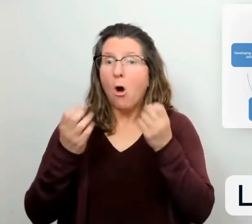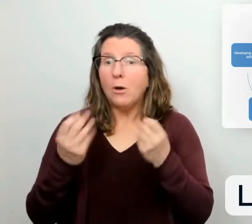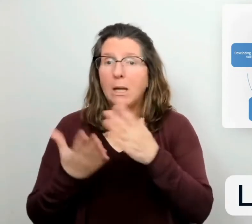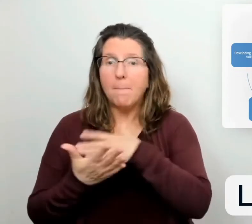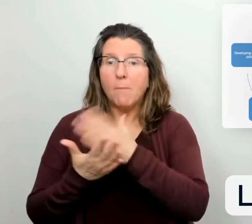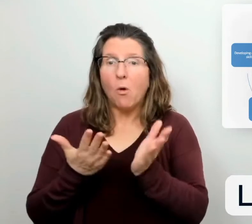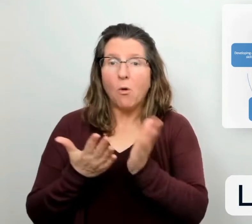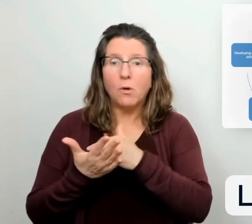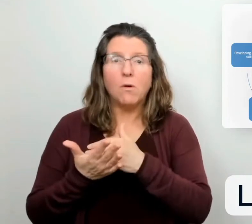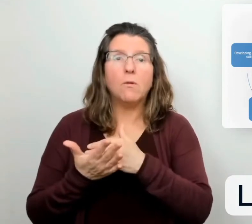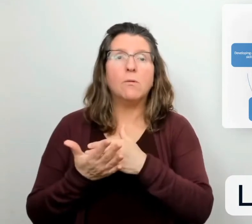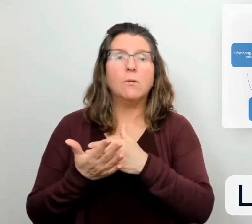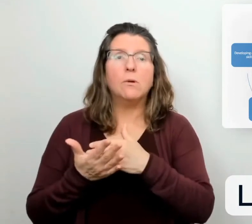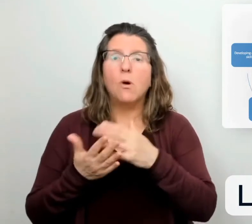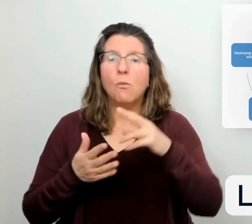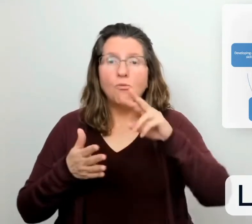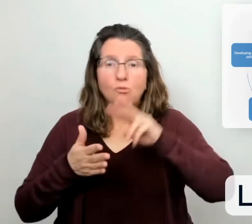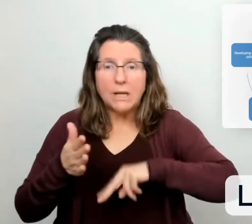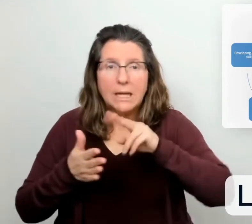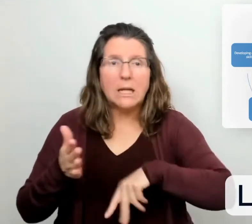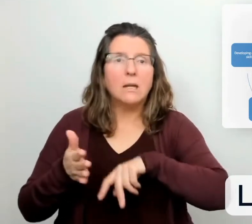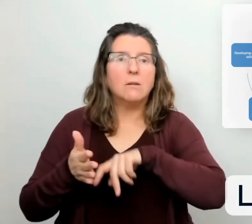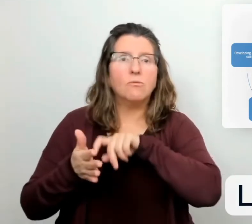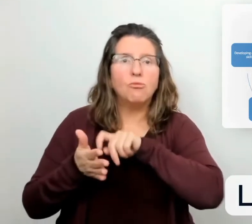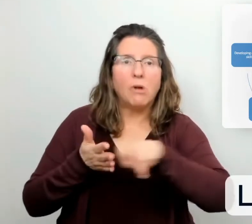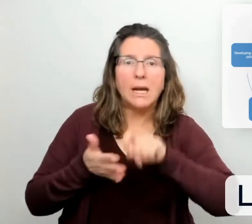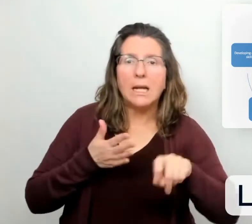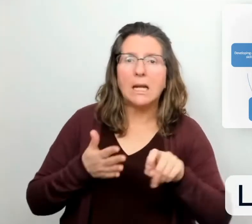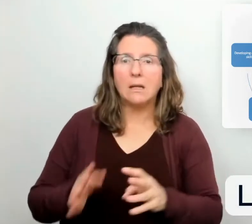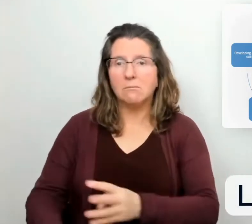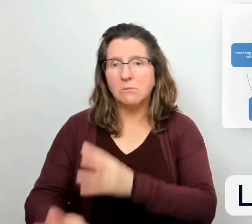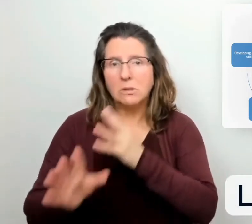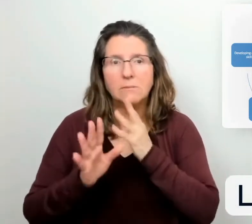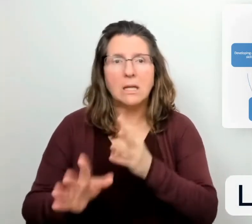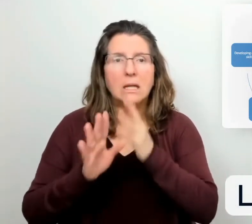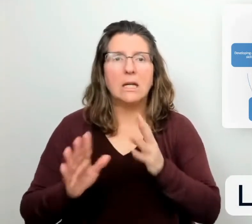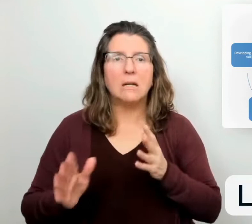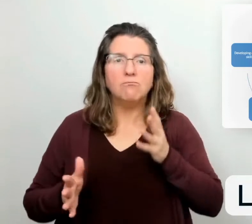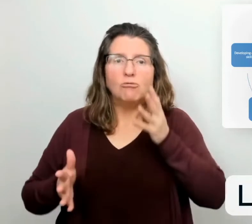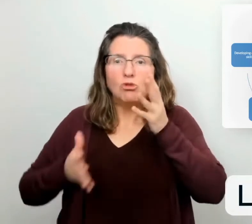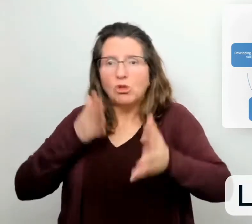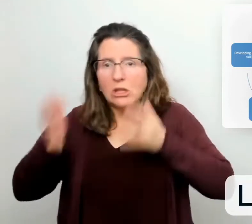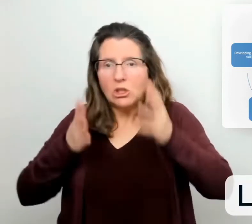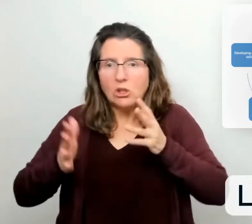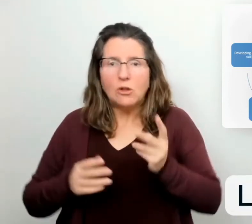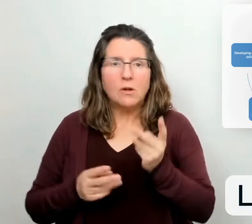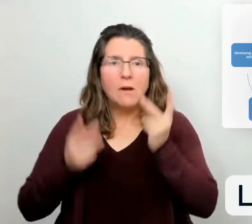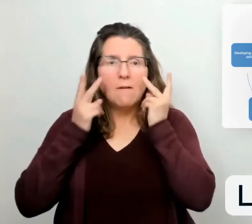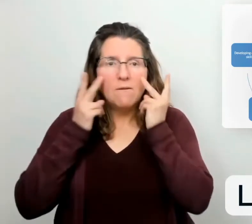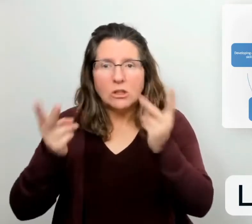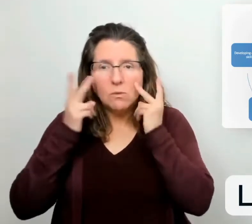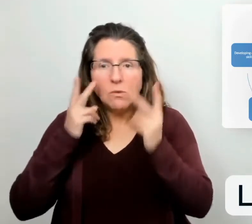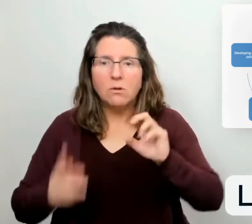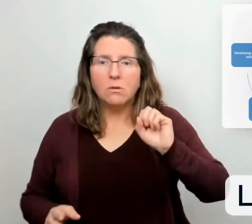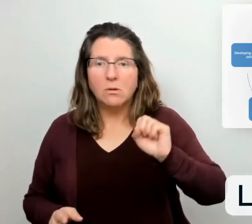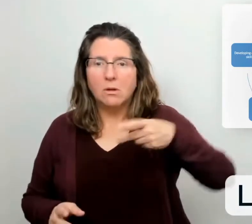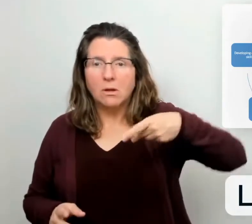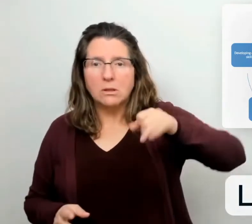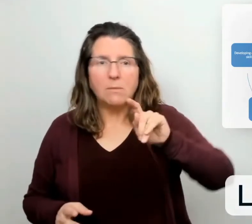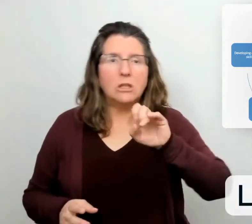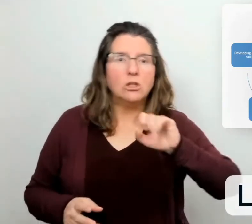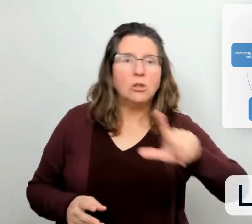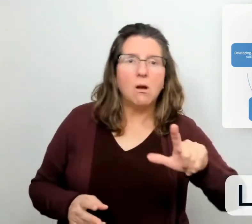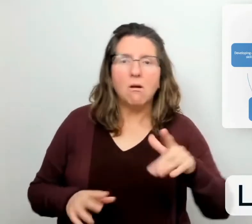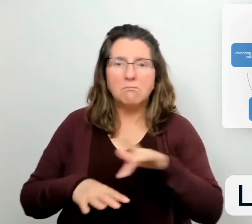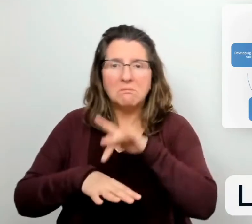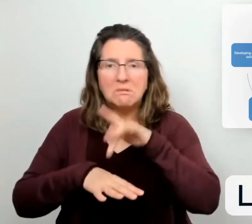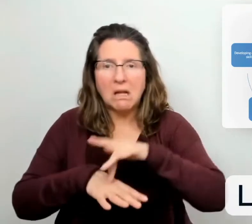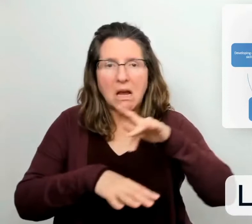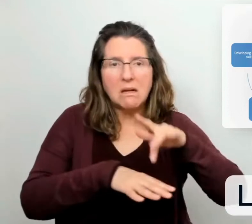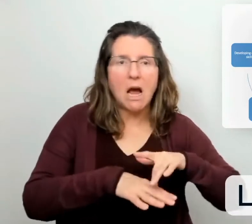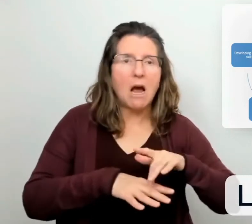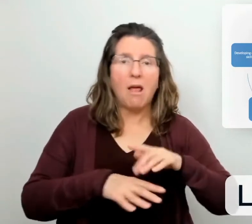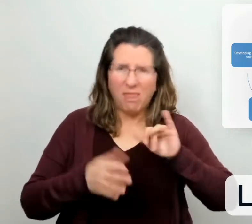Literacy includes multiple modalities: reading, writing, speaking, gesture, visuals, spatial, tactile.